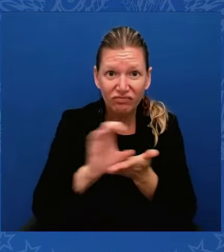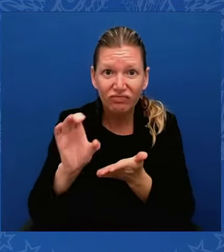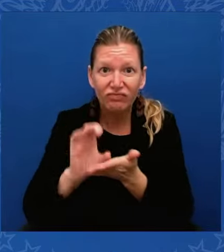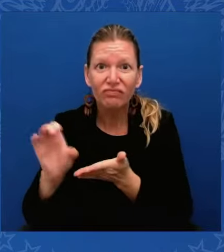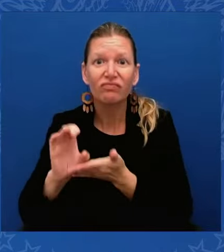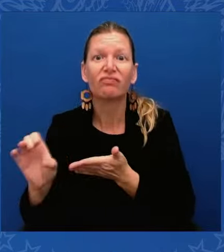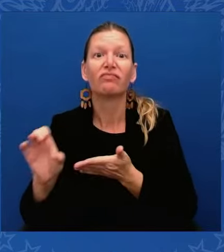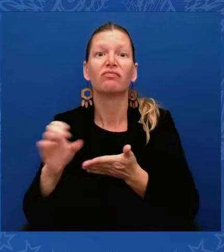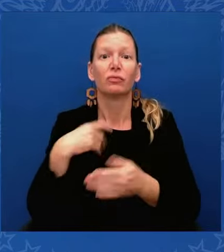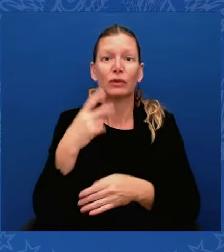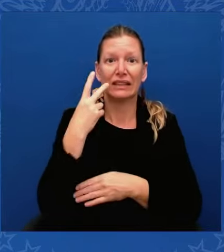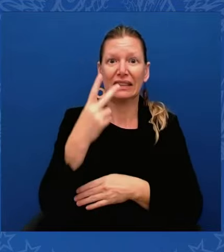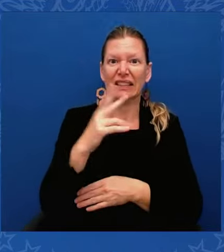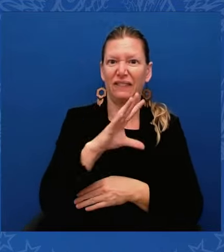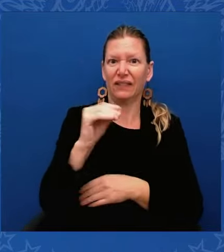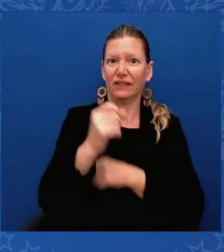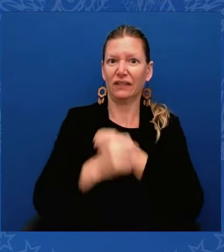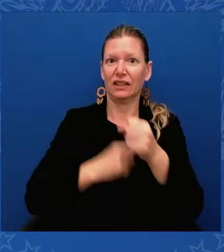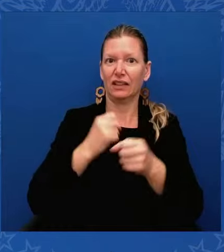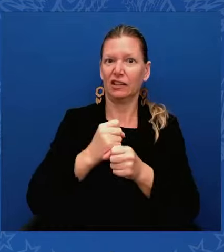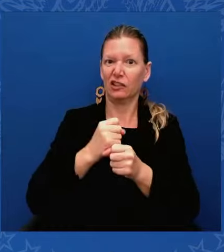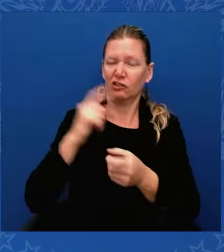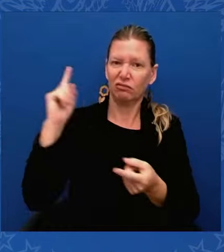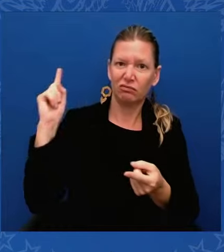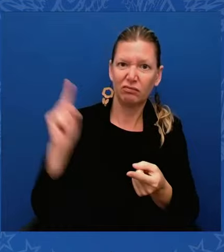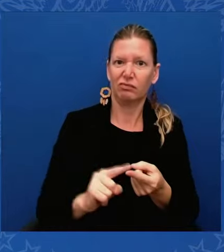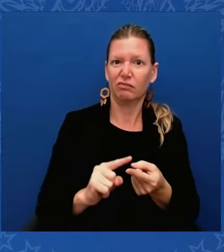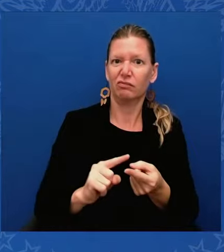fell by 33% from 2021 to 2022.